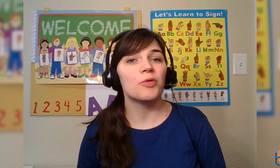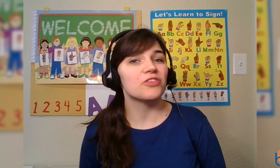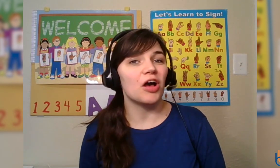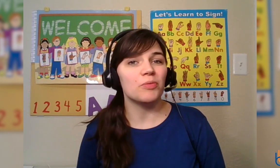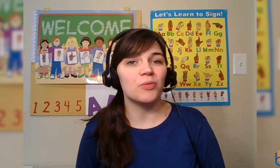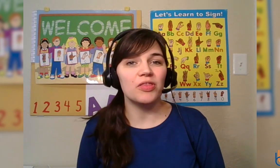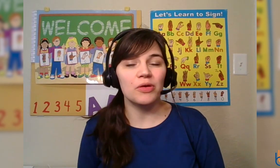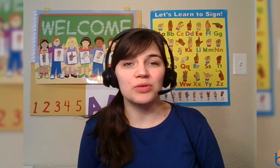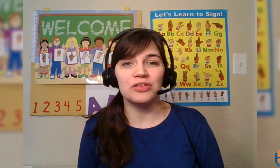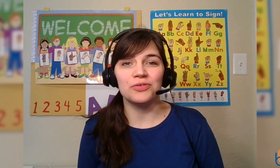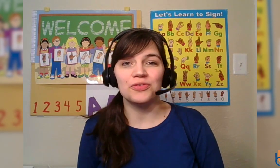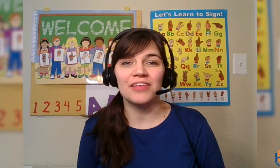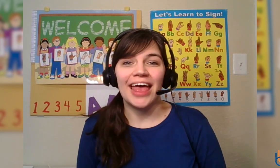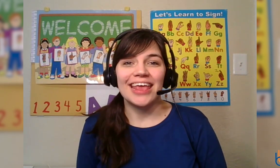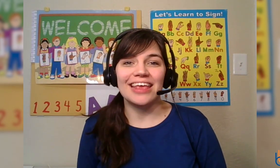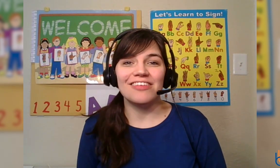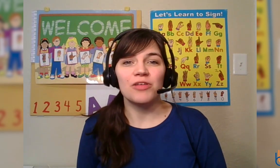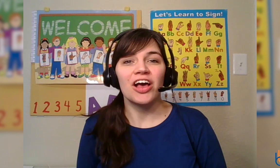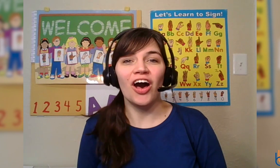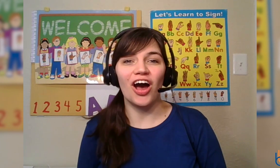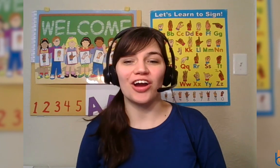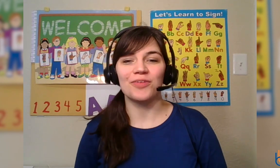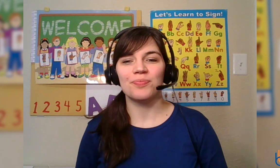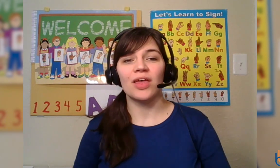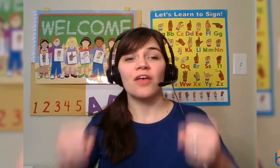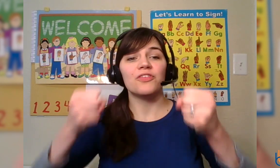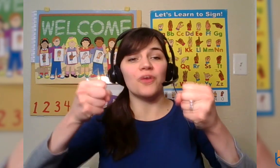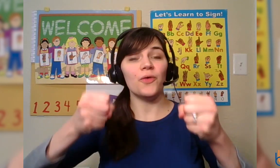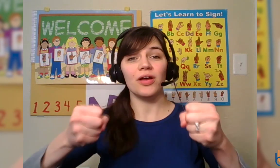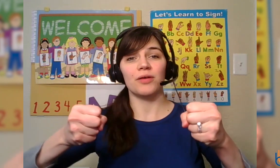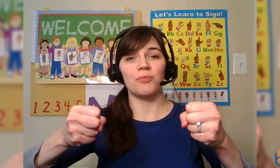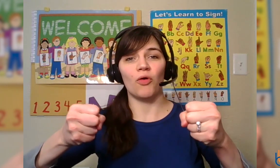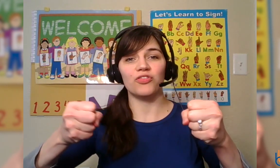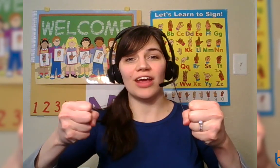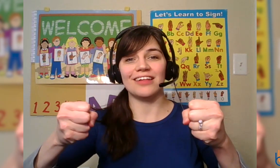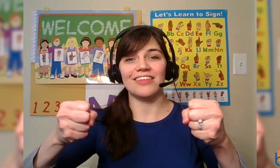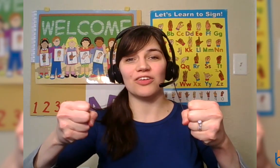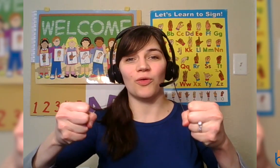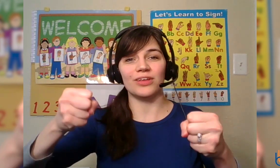most common one that we use is car. So hold your hands like you're holding a